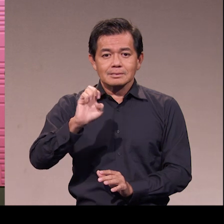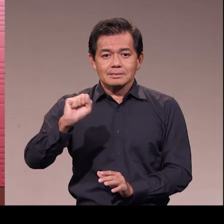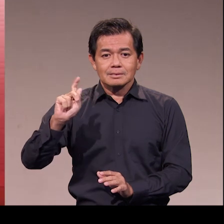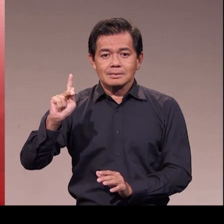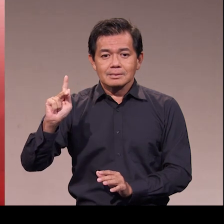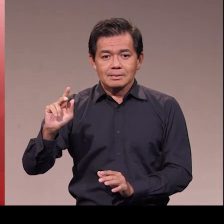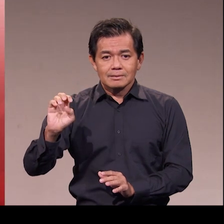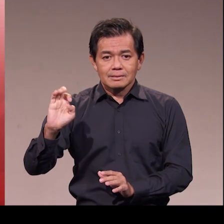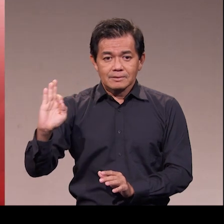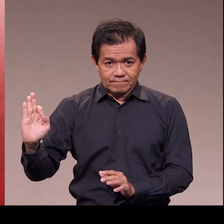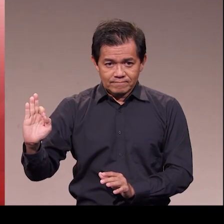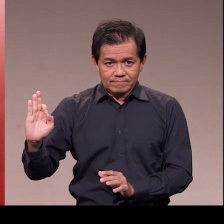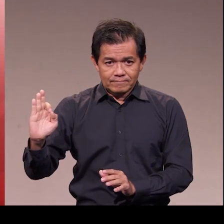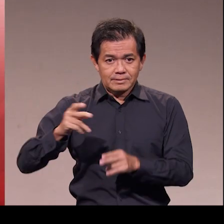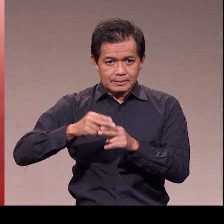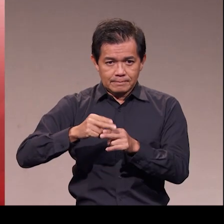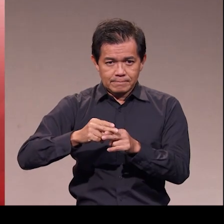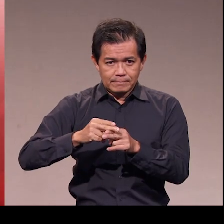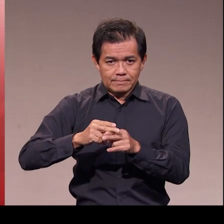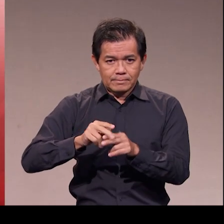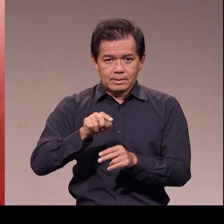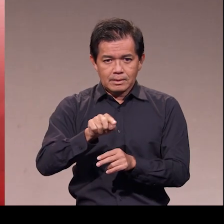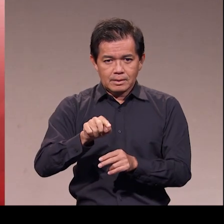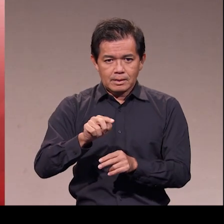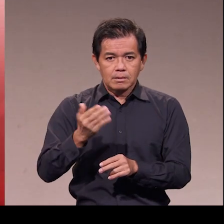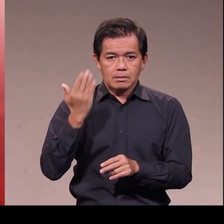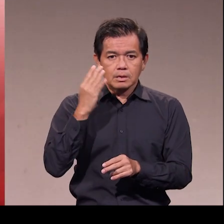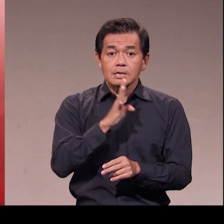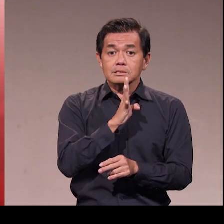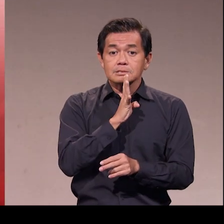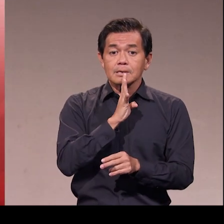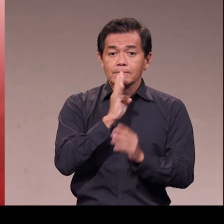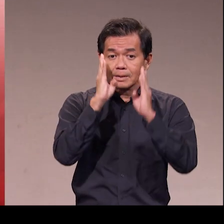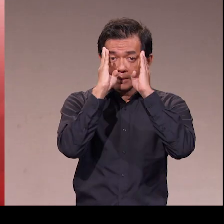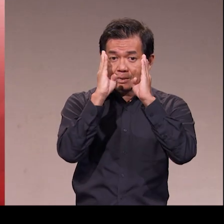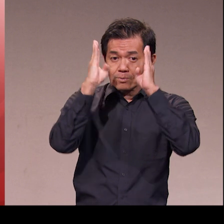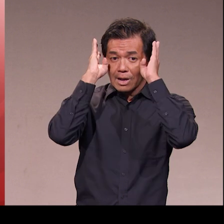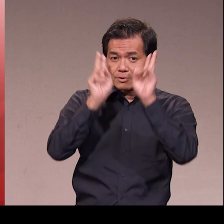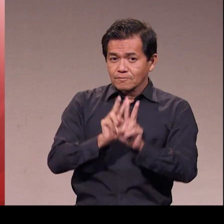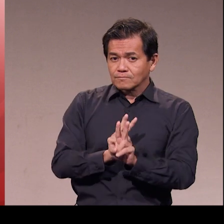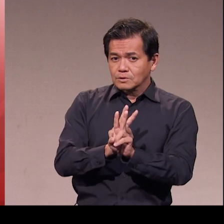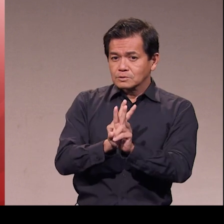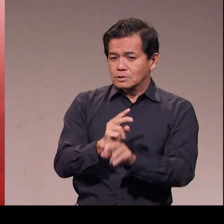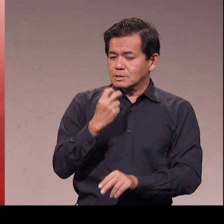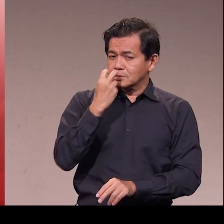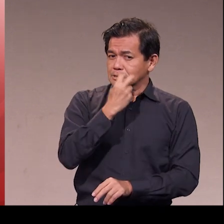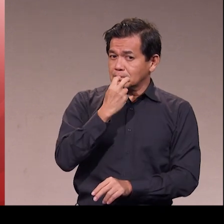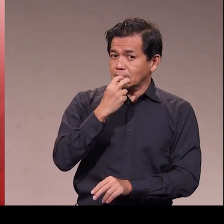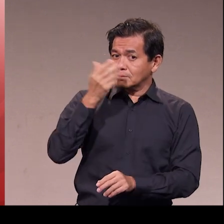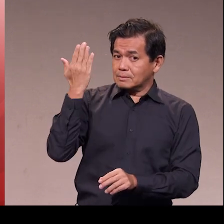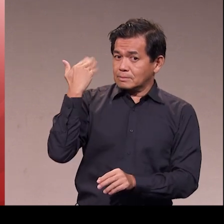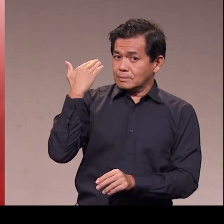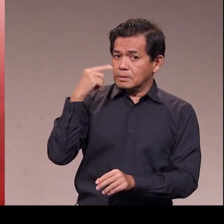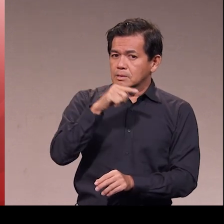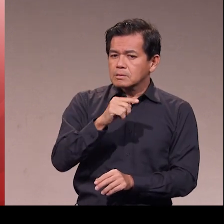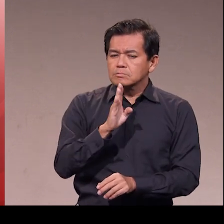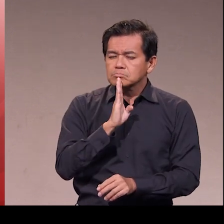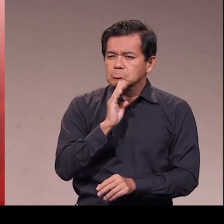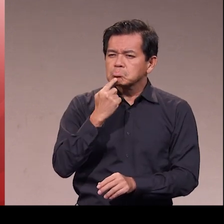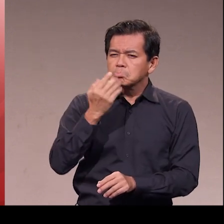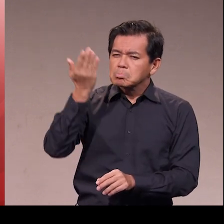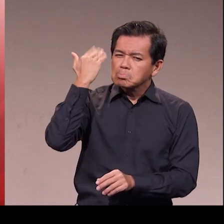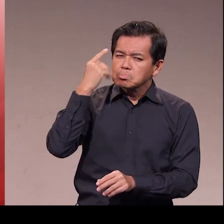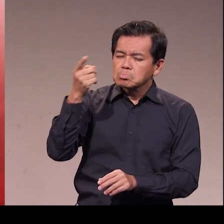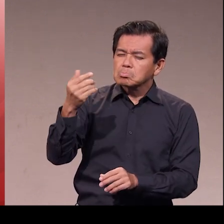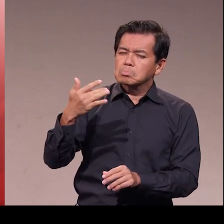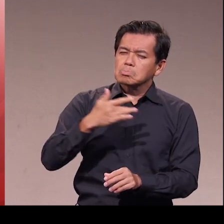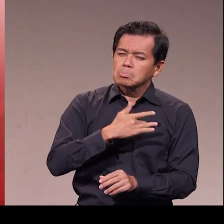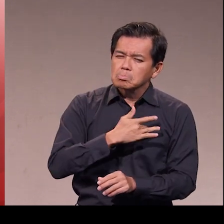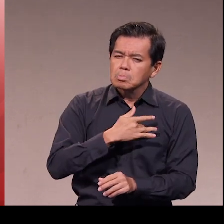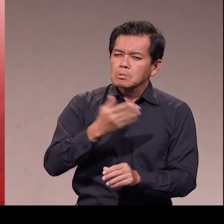Hj Sidek Sanif spoke movingly and gave insights that showed the depth of their friendship.